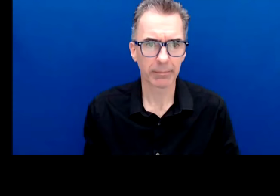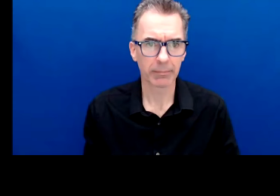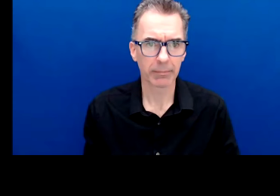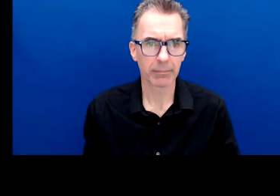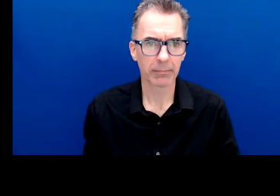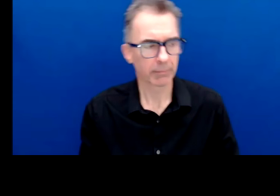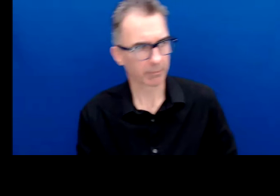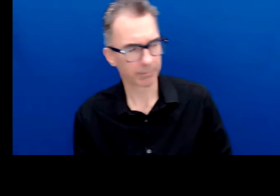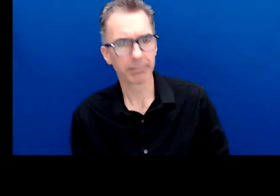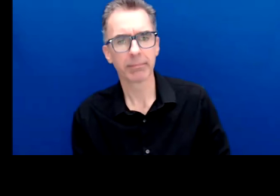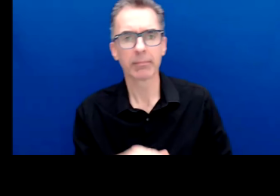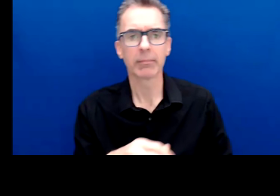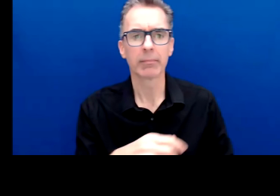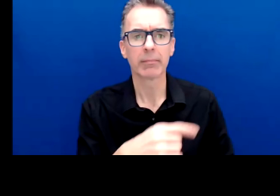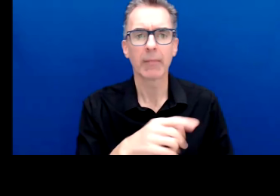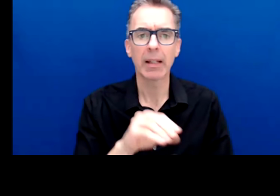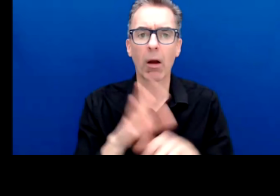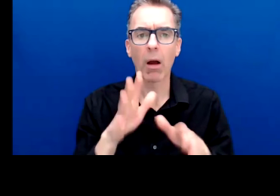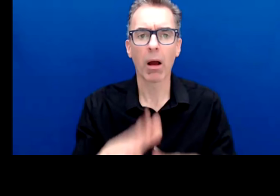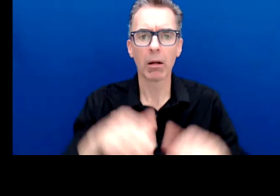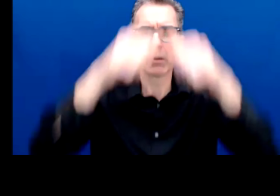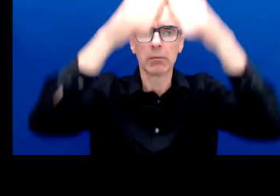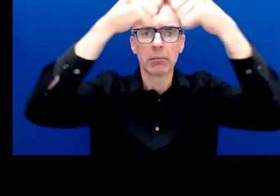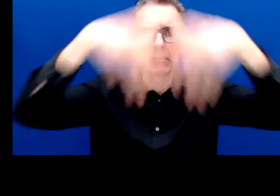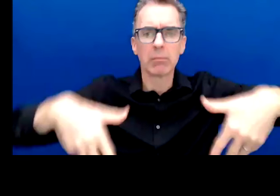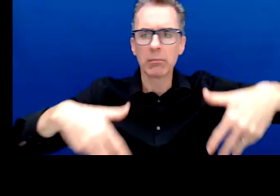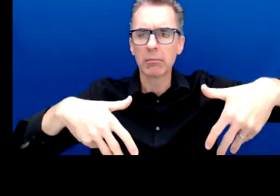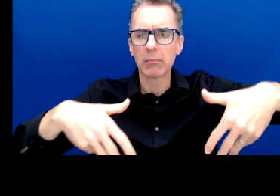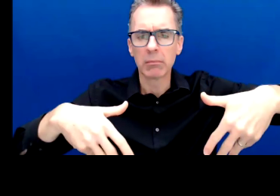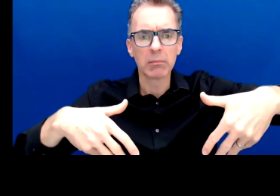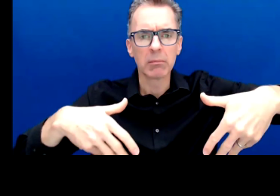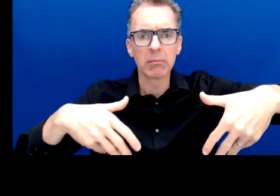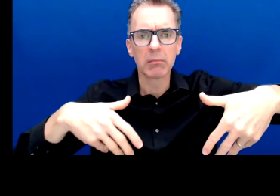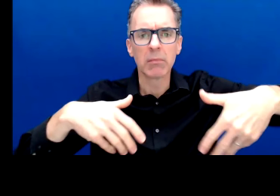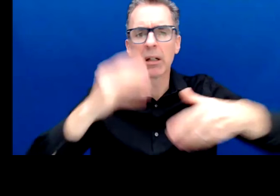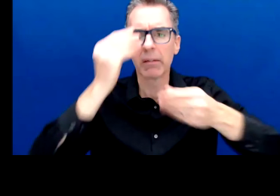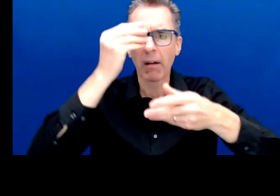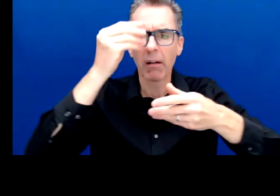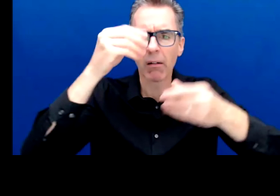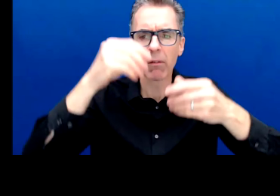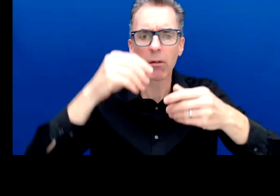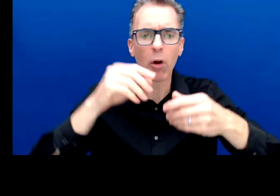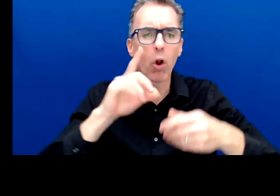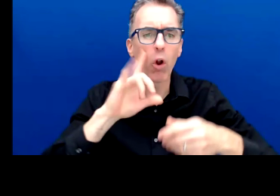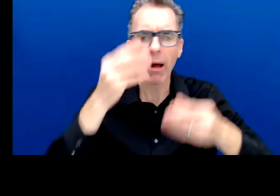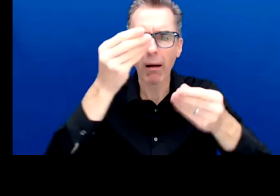So the counselor hierarchy & communication flow. Again, it starts with the instructor and then the flag is raised.